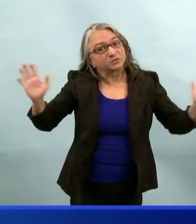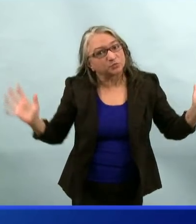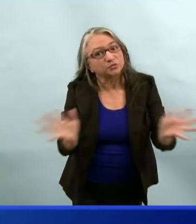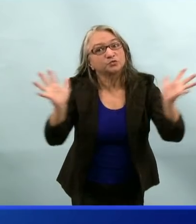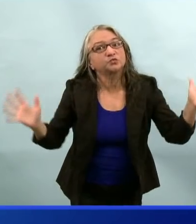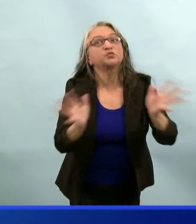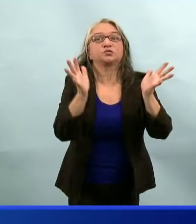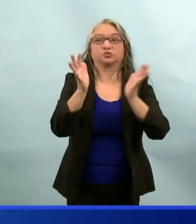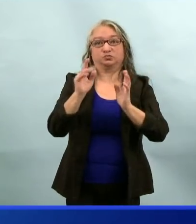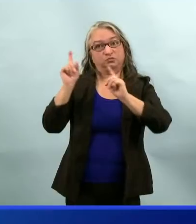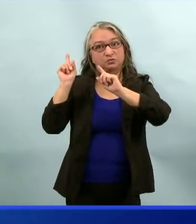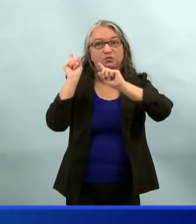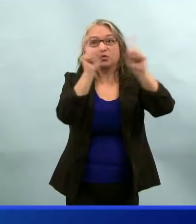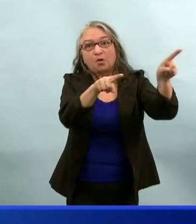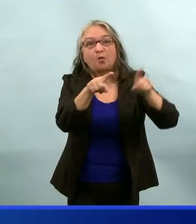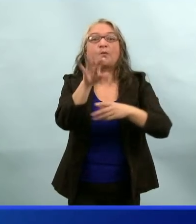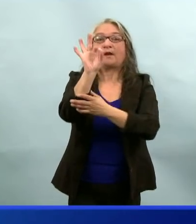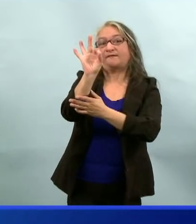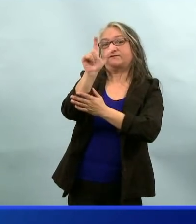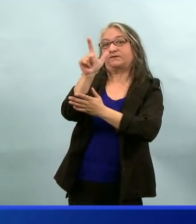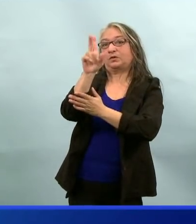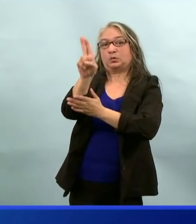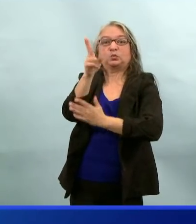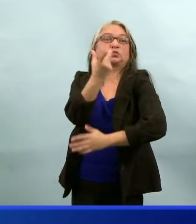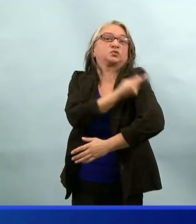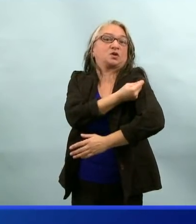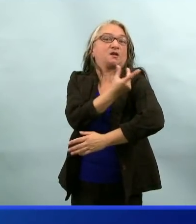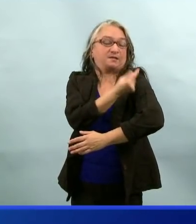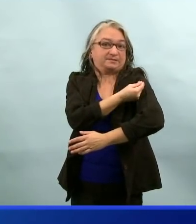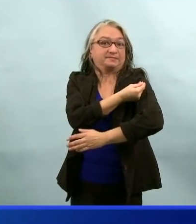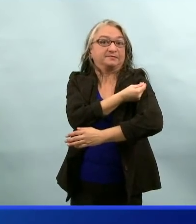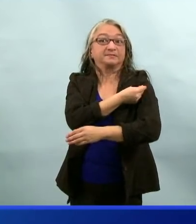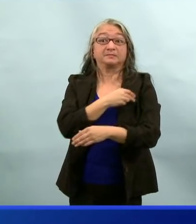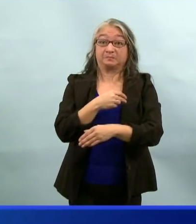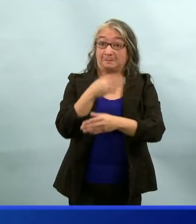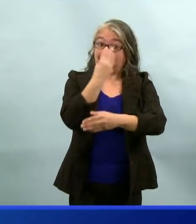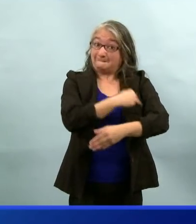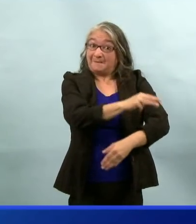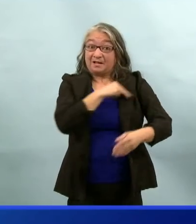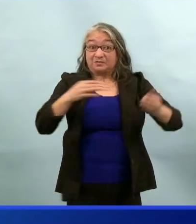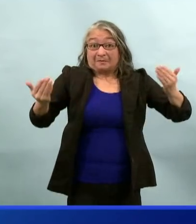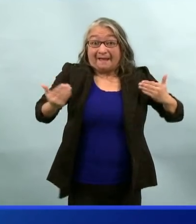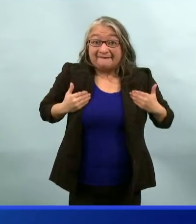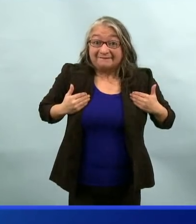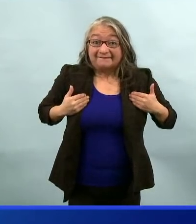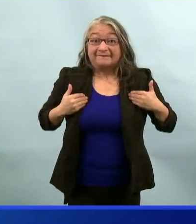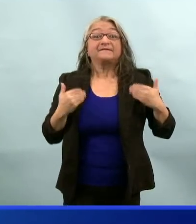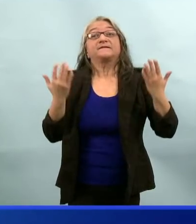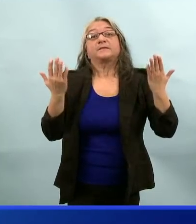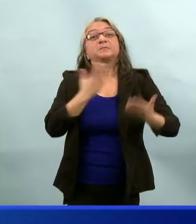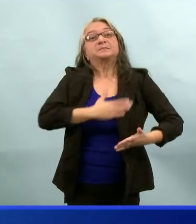manitoba continues to have doses available and is not too late to book an appointment this year